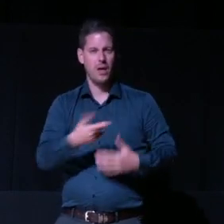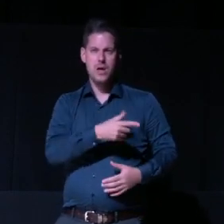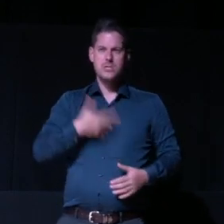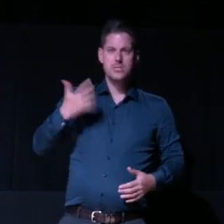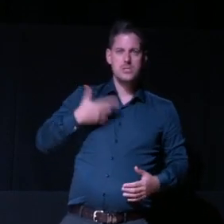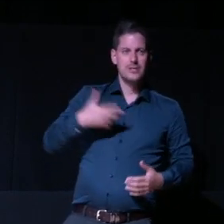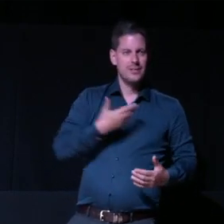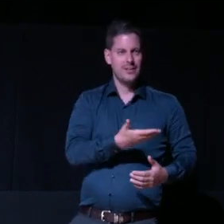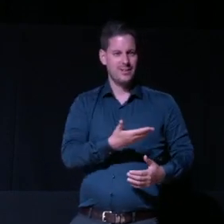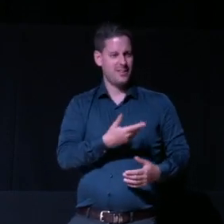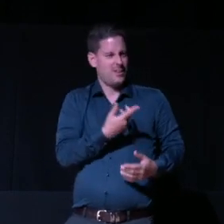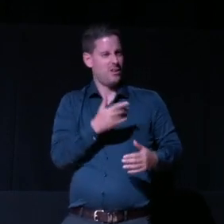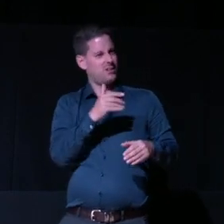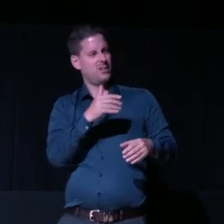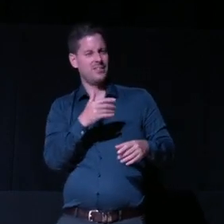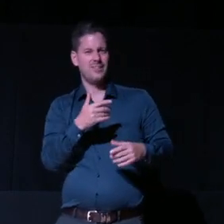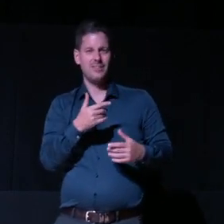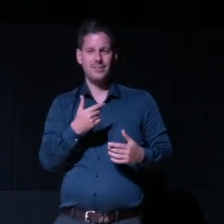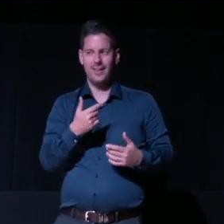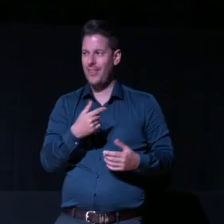I think those two jokes are linked.